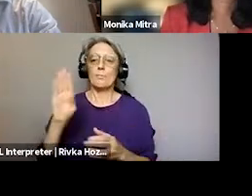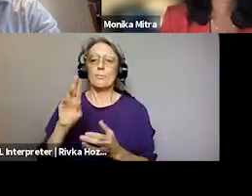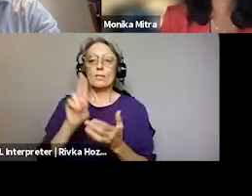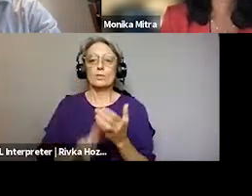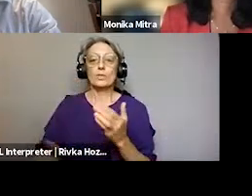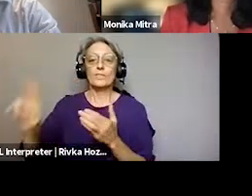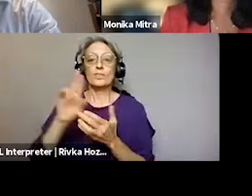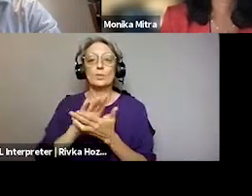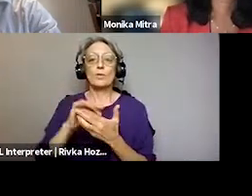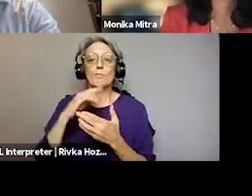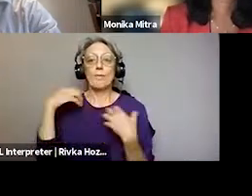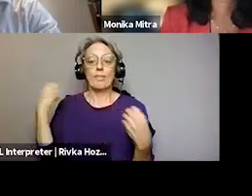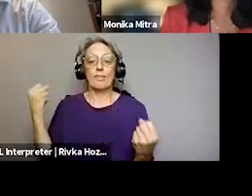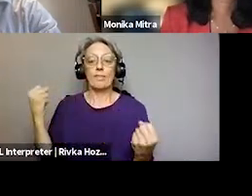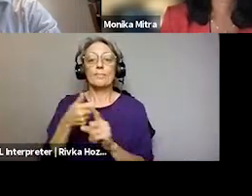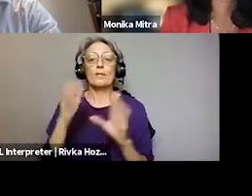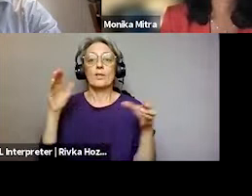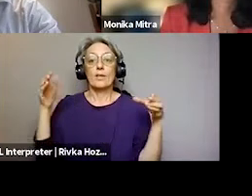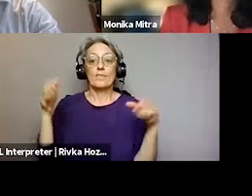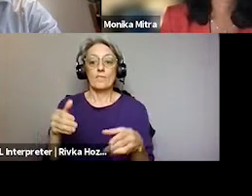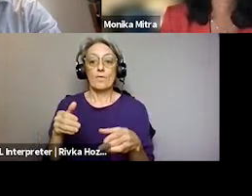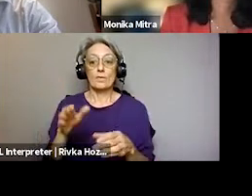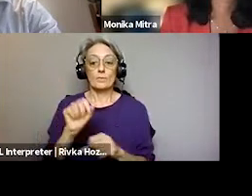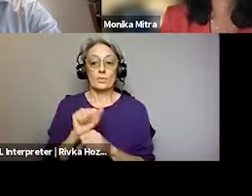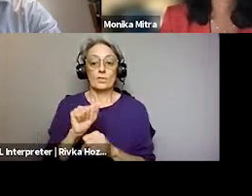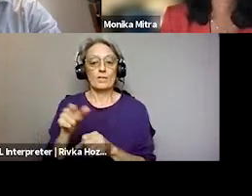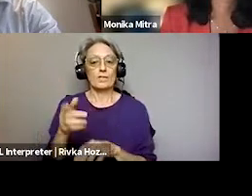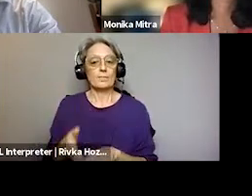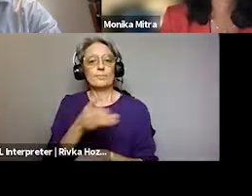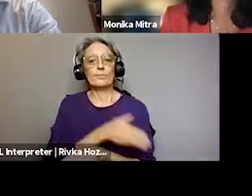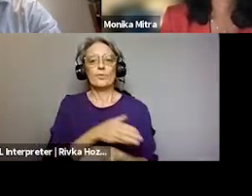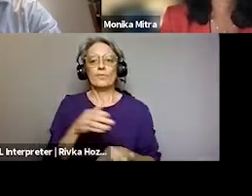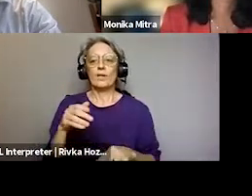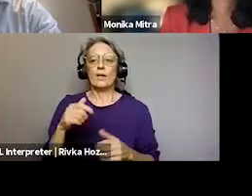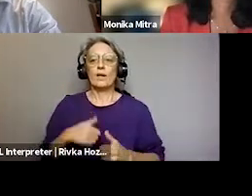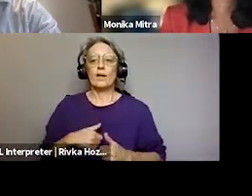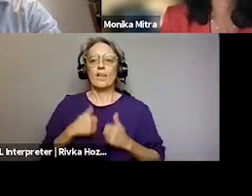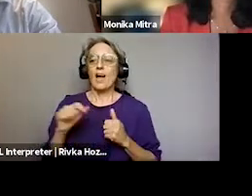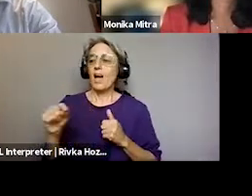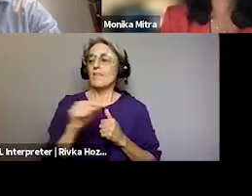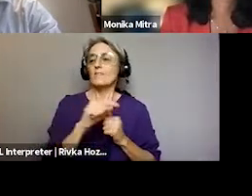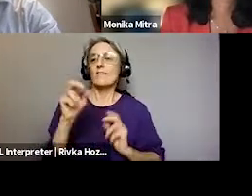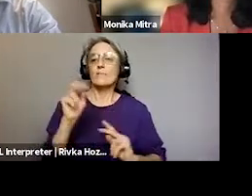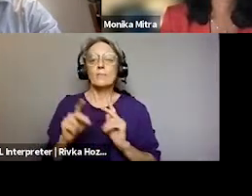He focuses his work on improving the lives of people, individuals with intellectual and